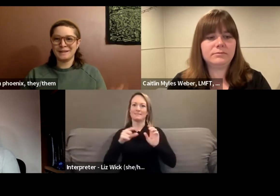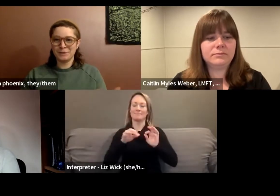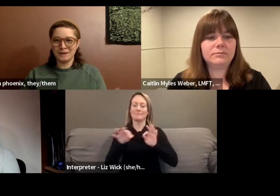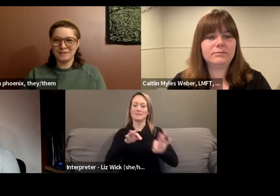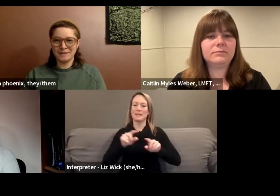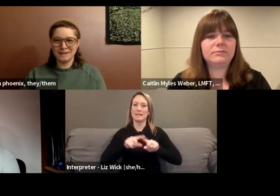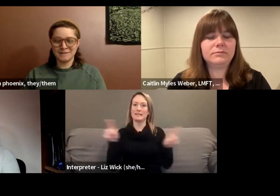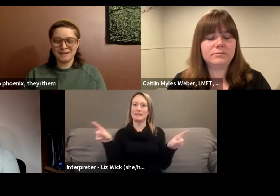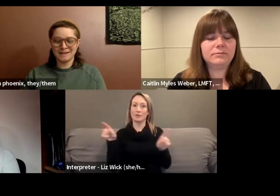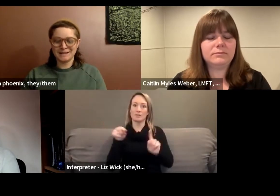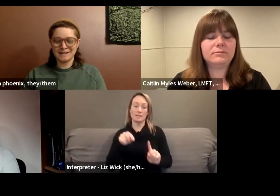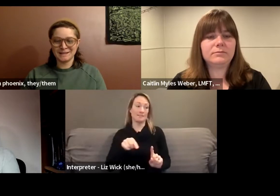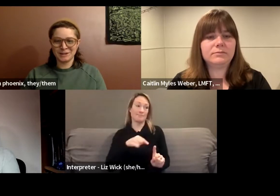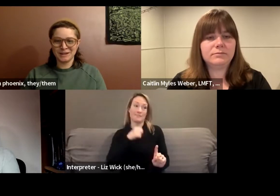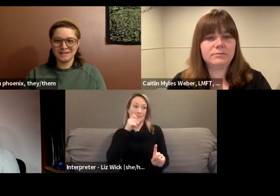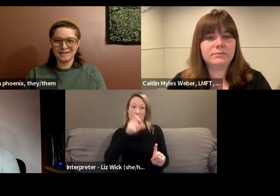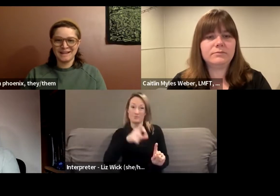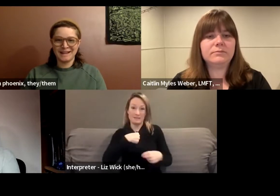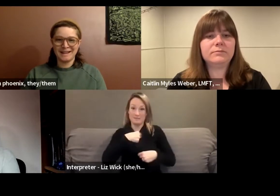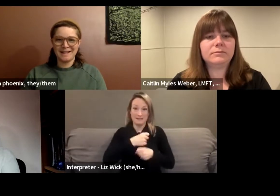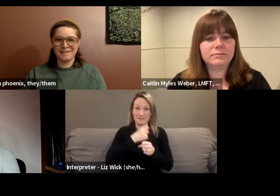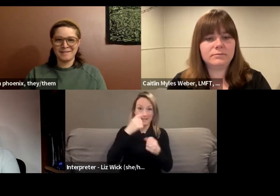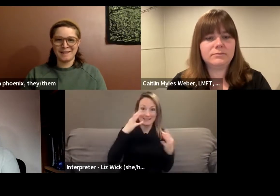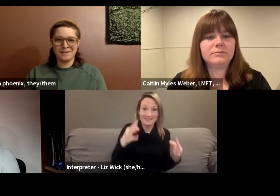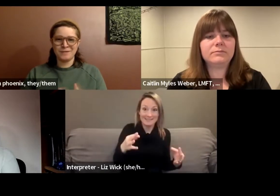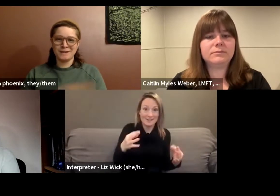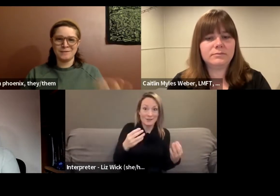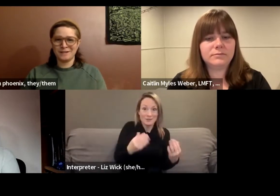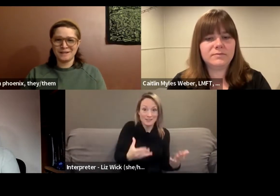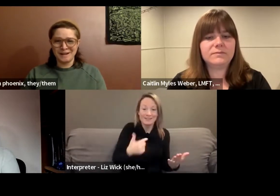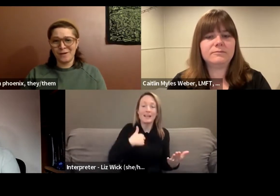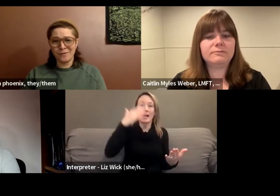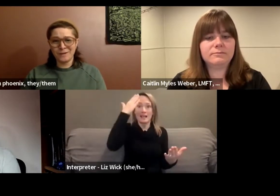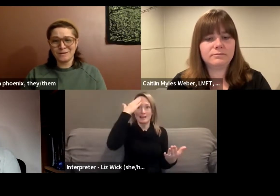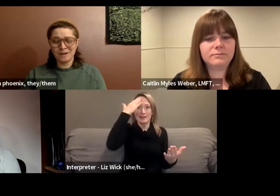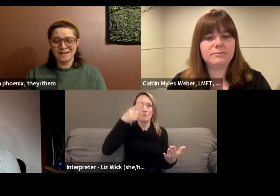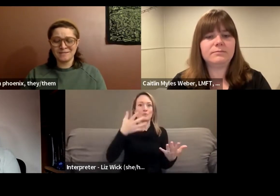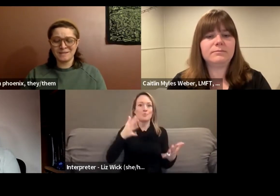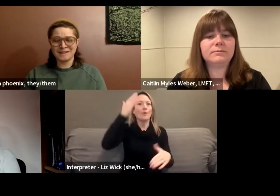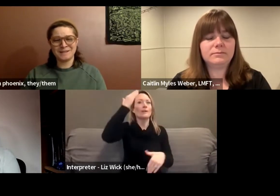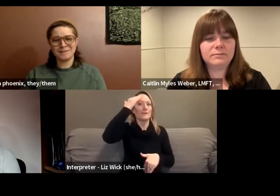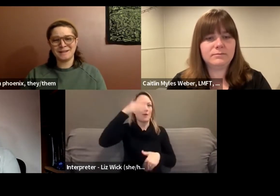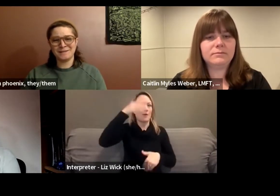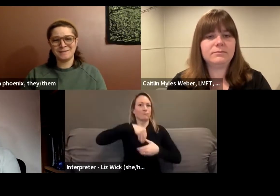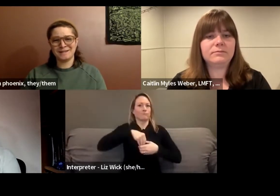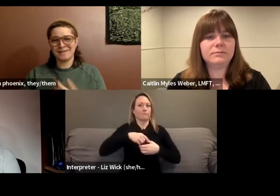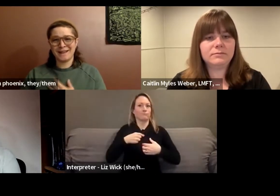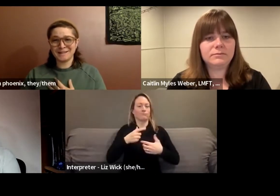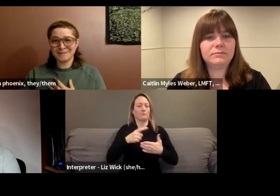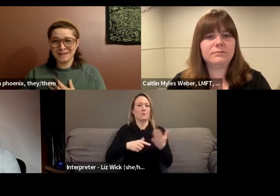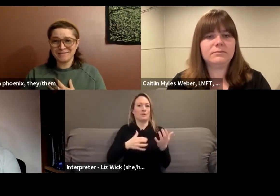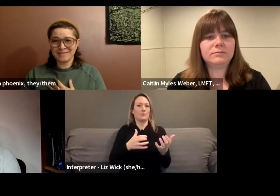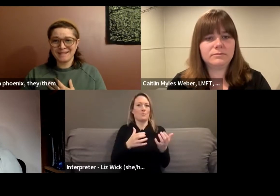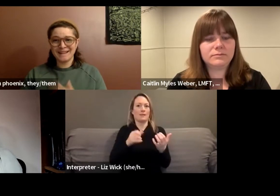that you need me to make this decision. I know that you already know what you want because otherwise you wouldn't have asked me.